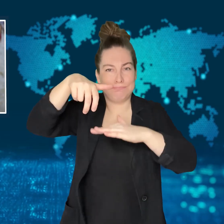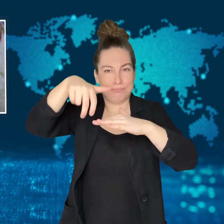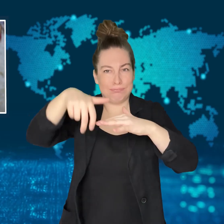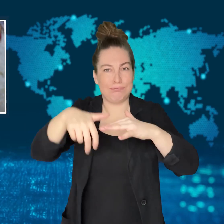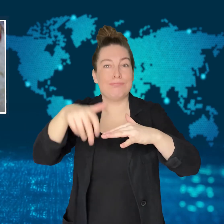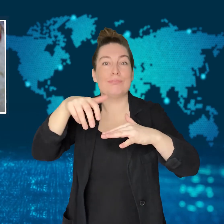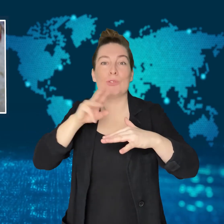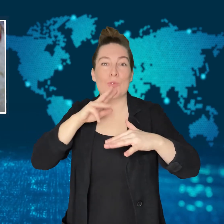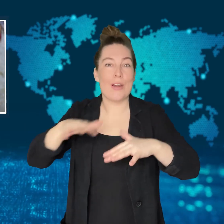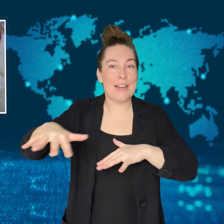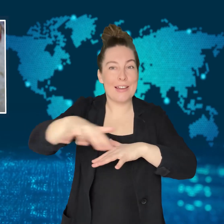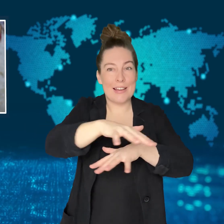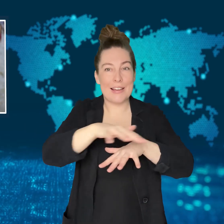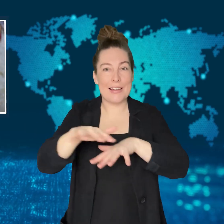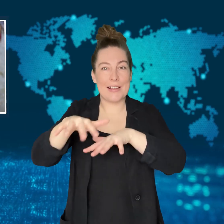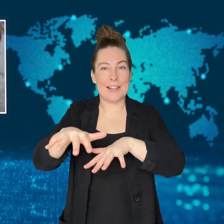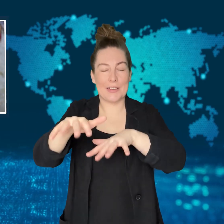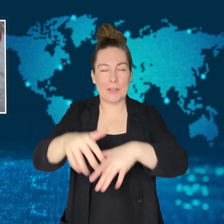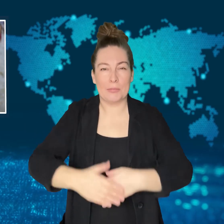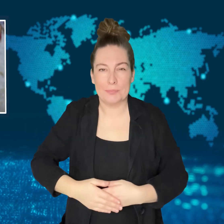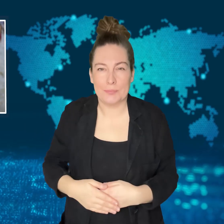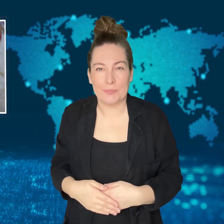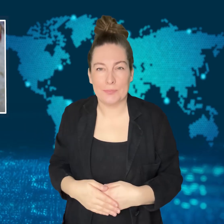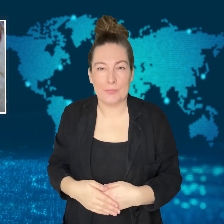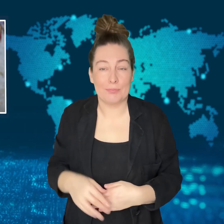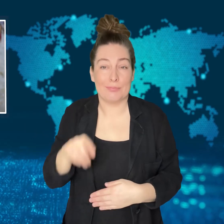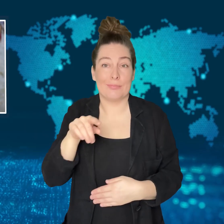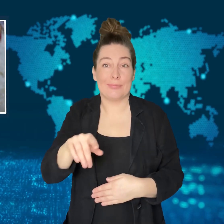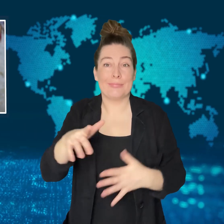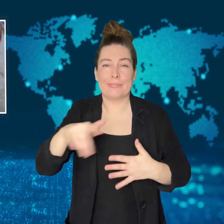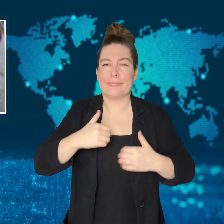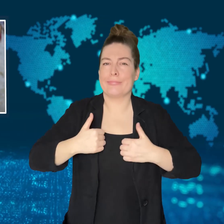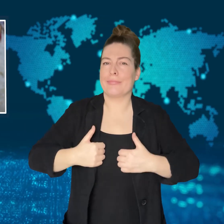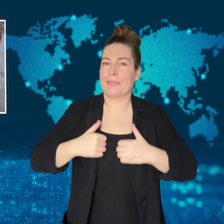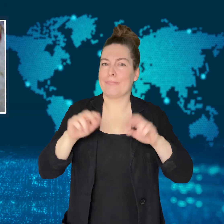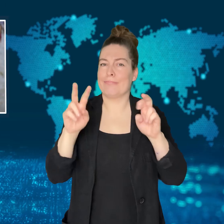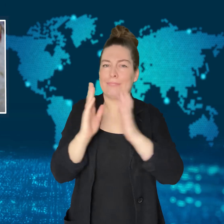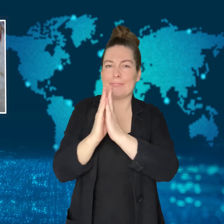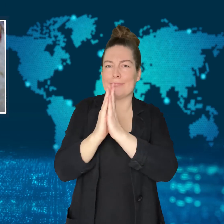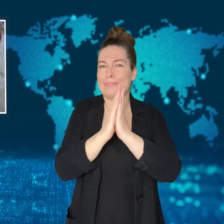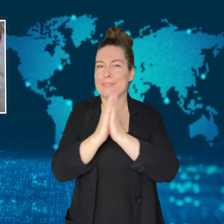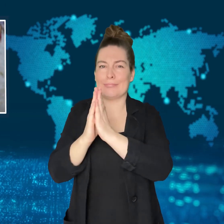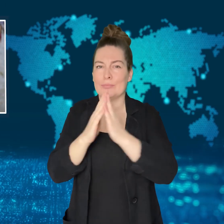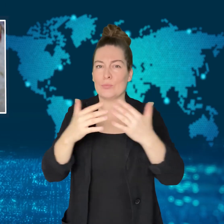The most notable day is when naked,